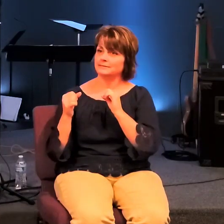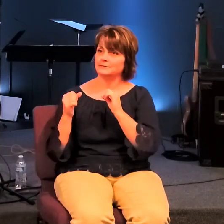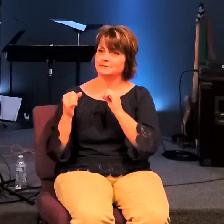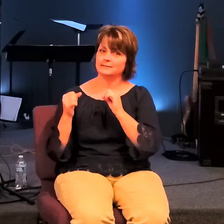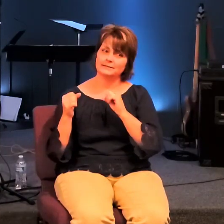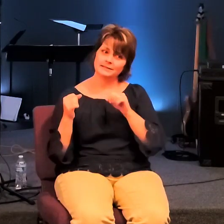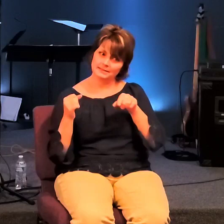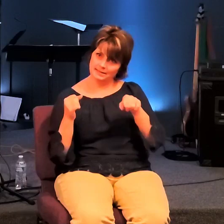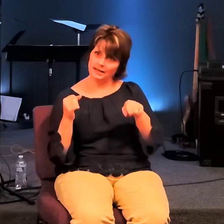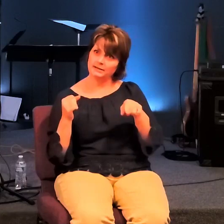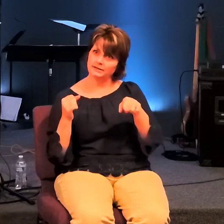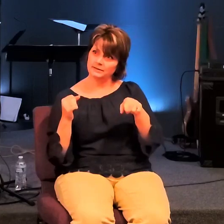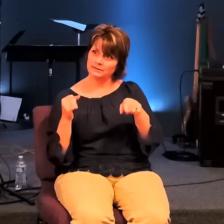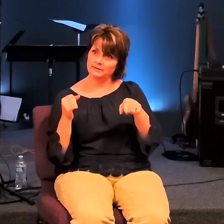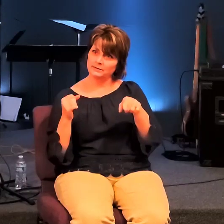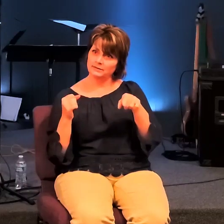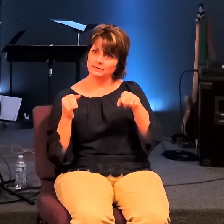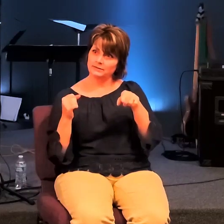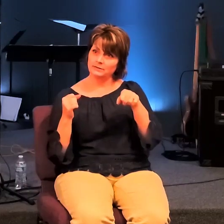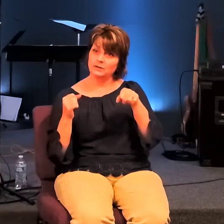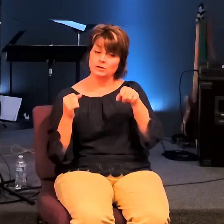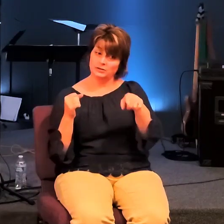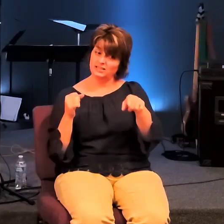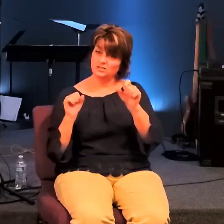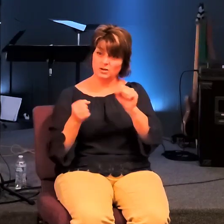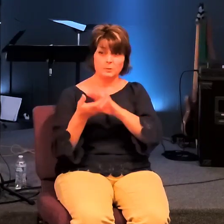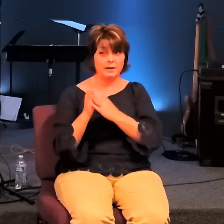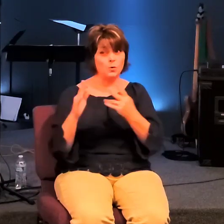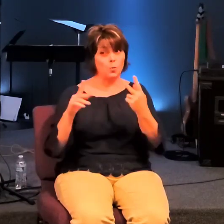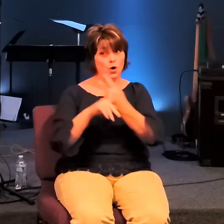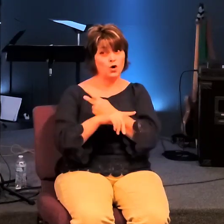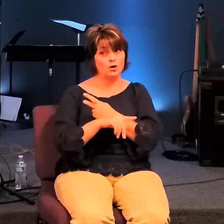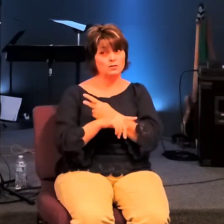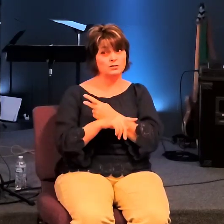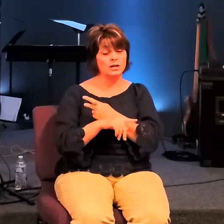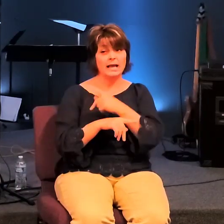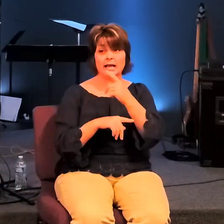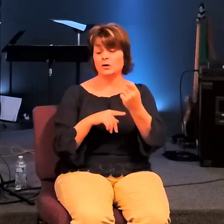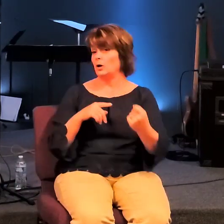as opposed to like throwing a rock in somebody's eye or you know hitting something that you